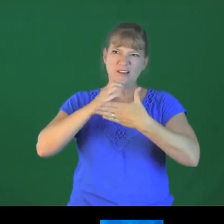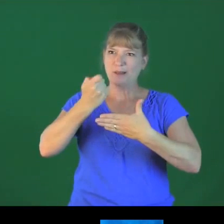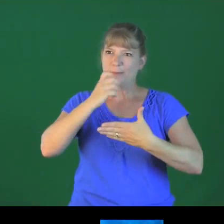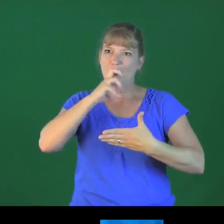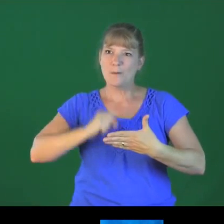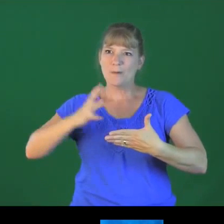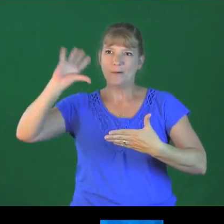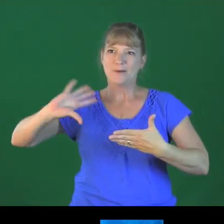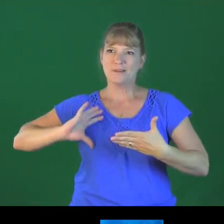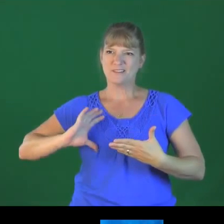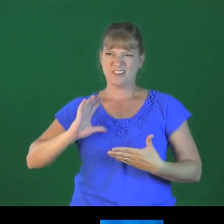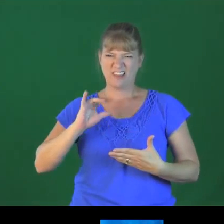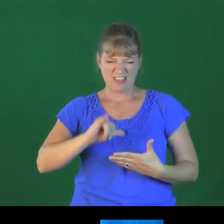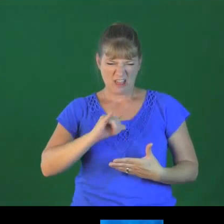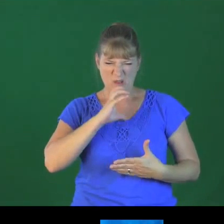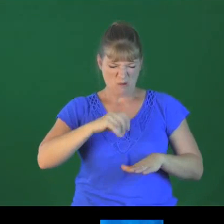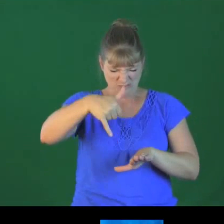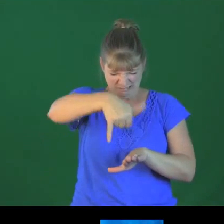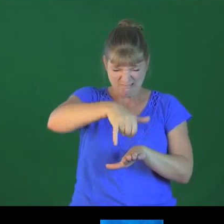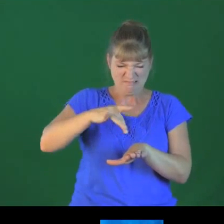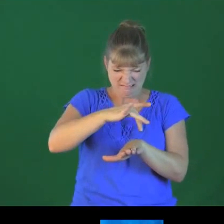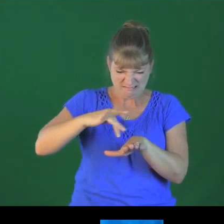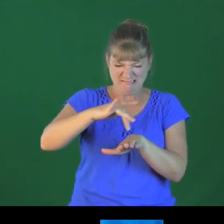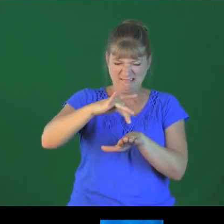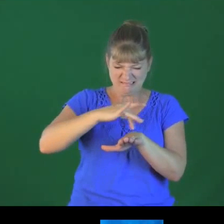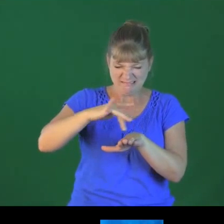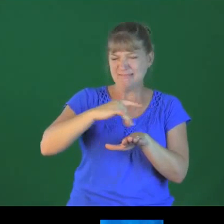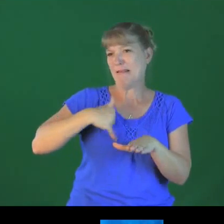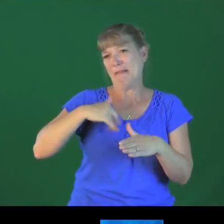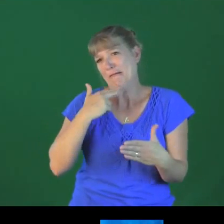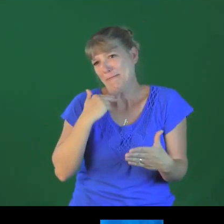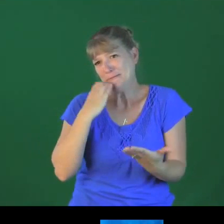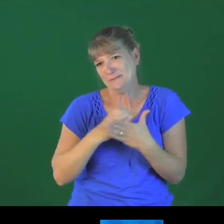with the avocado phone and the rotary dial, but I thought it was cute,